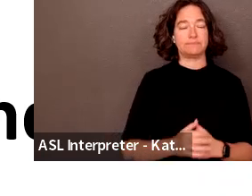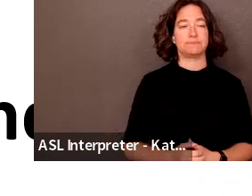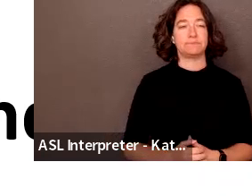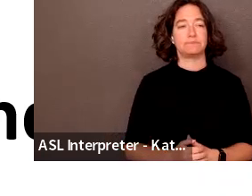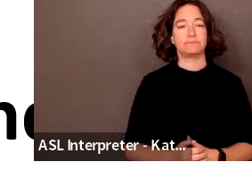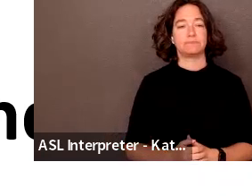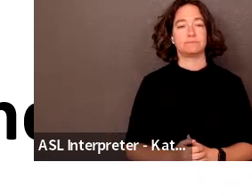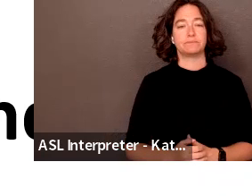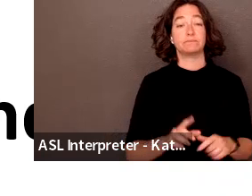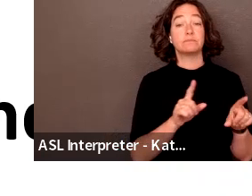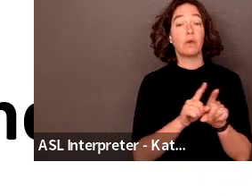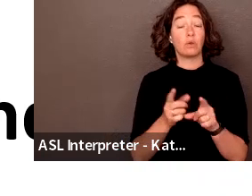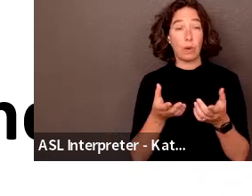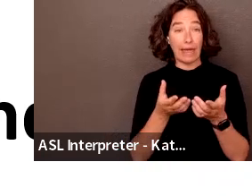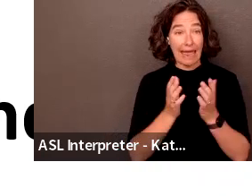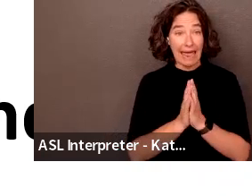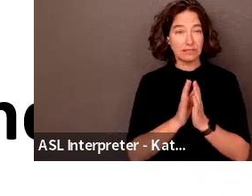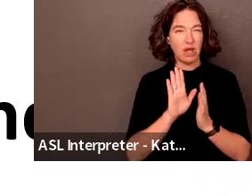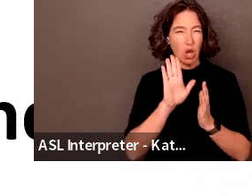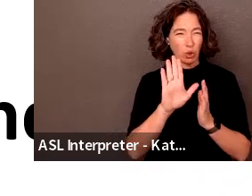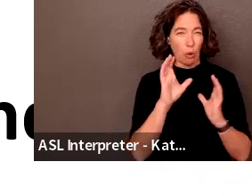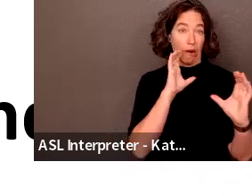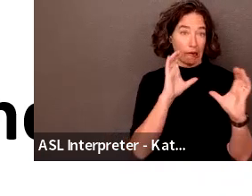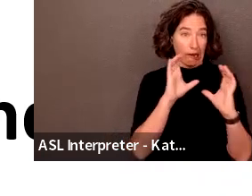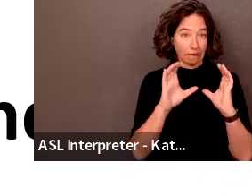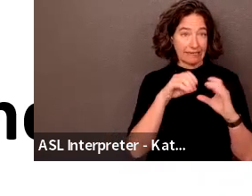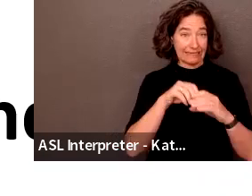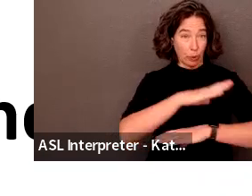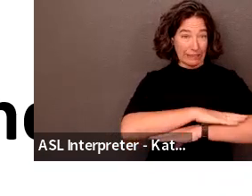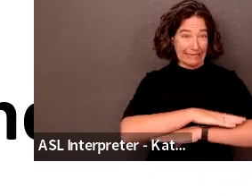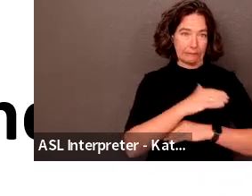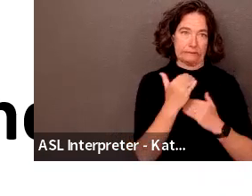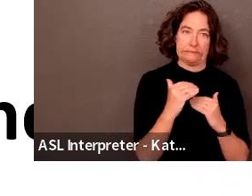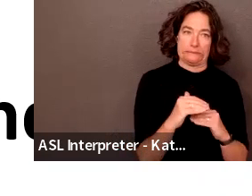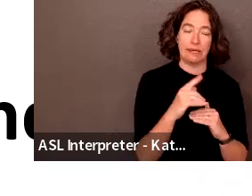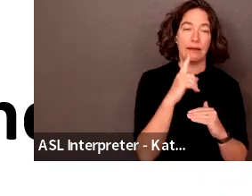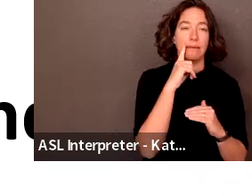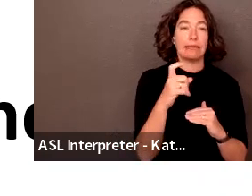we do not use the mic, I will be coming over and having to repeat what you say